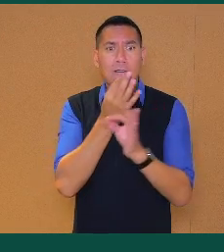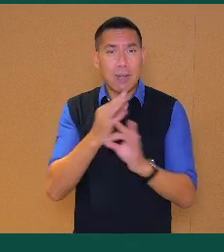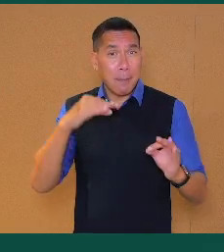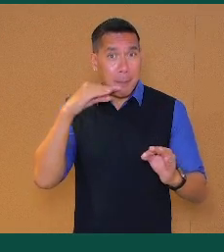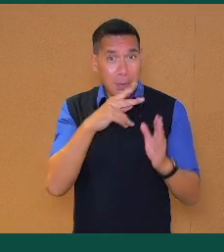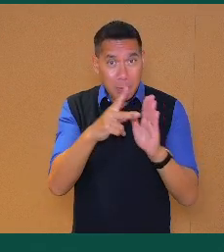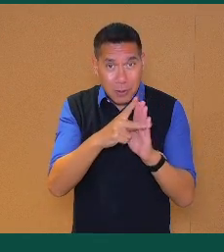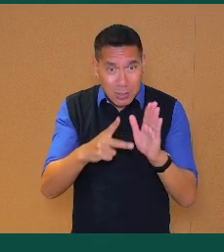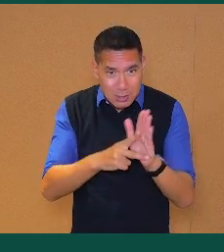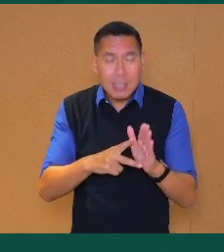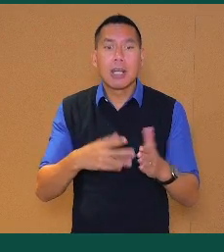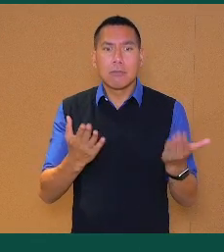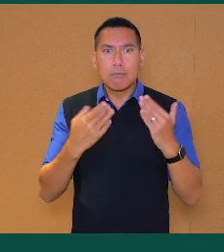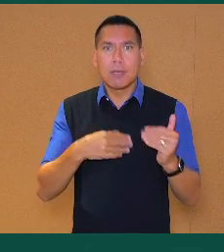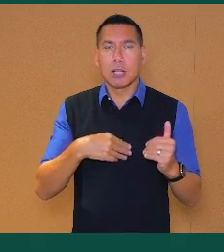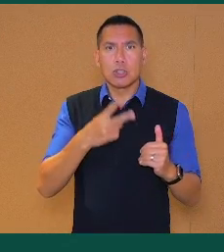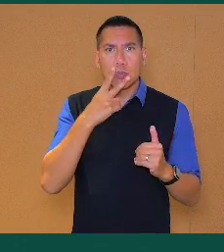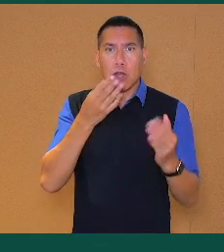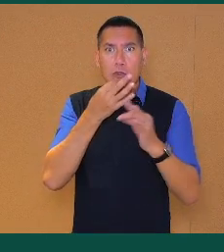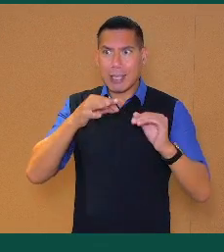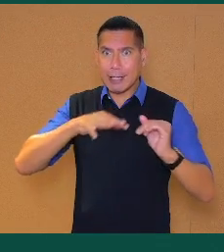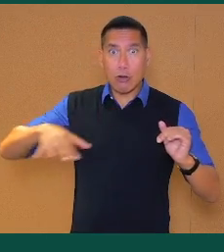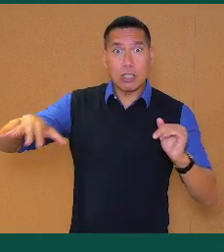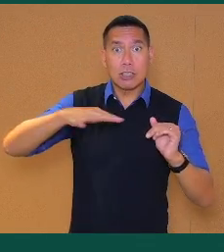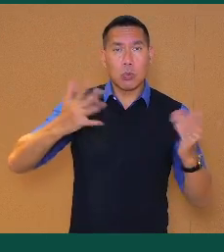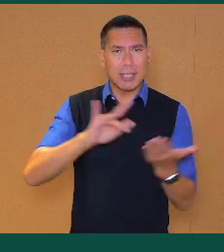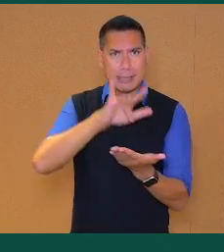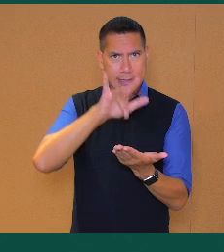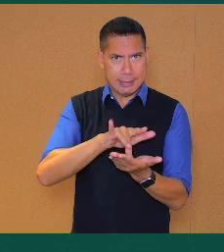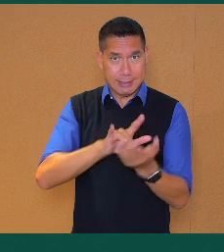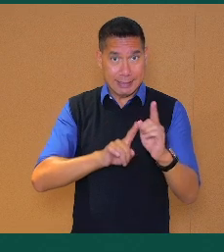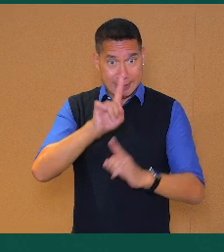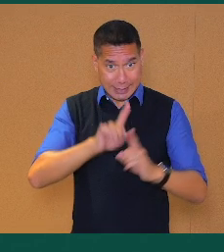aims to create more smoke-free areas in the central city, reduce and de-normalise smoking, as well as supporting people to quit. GMHBA Geelong Cats Healthy